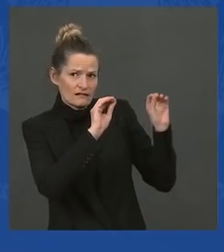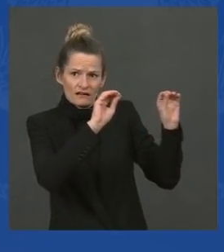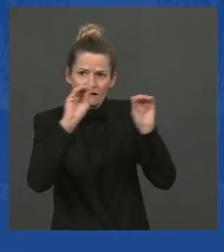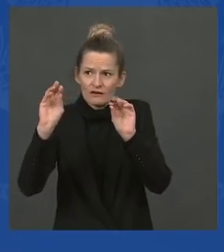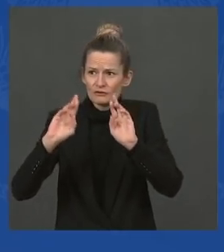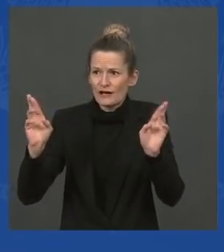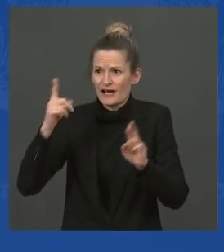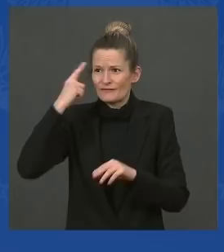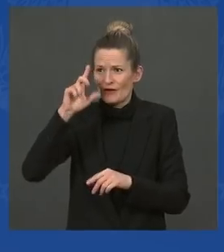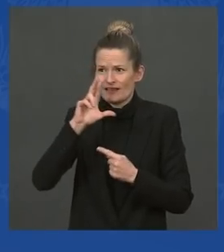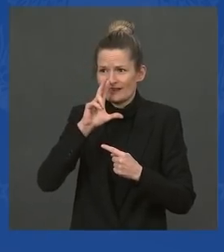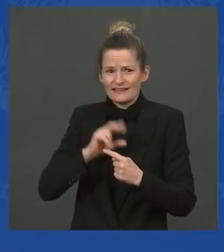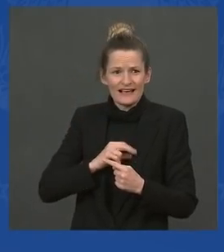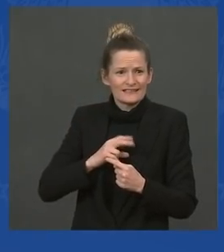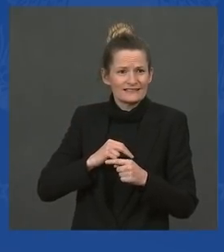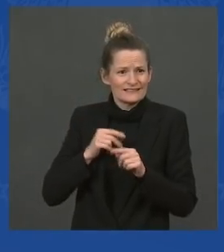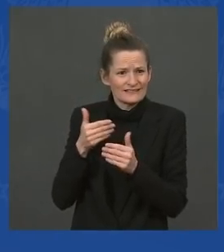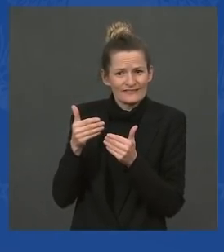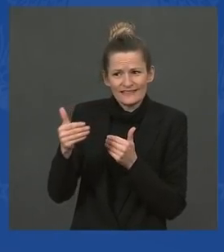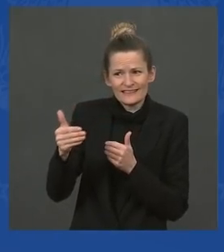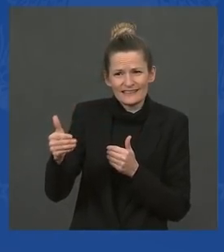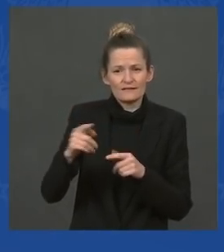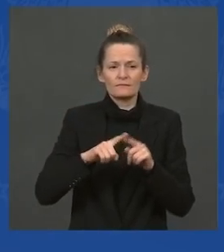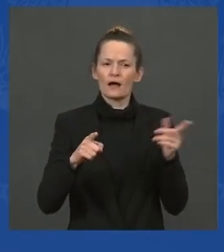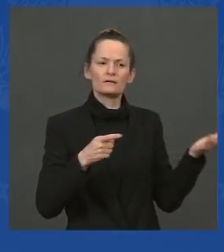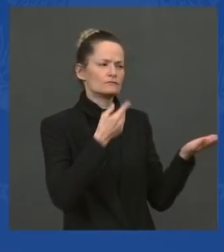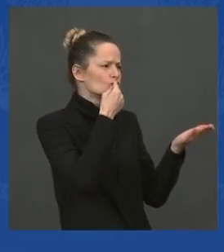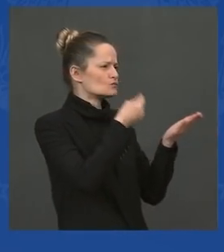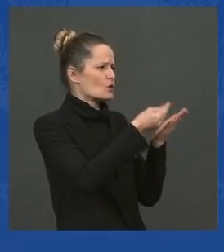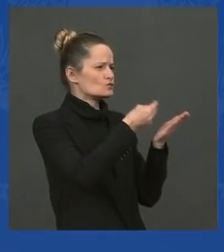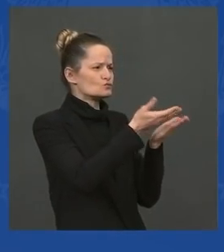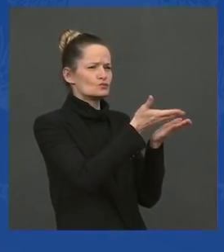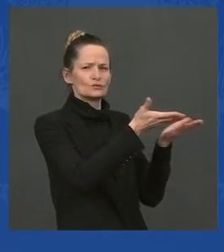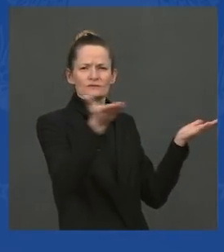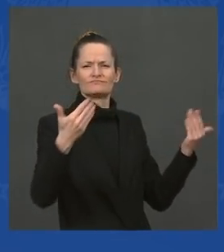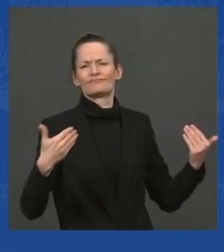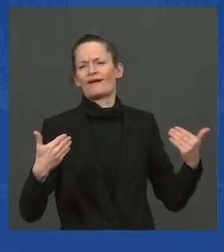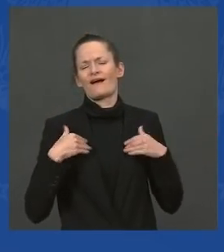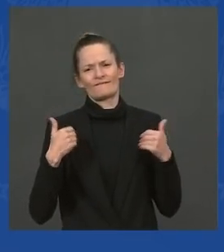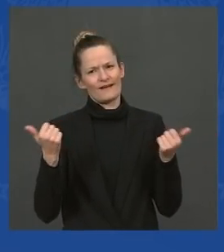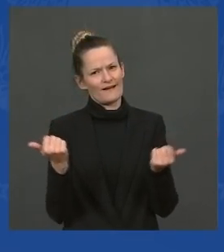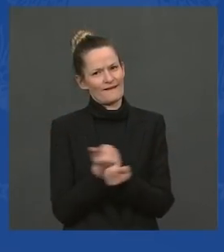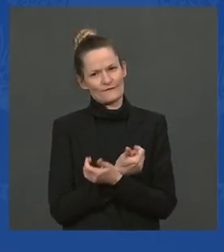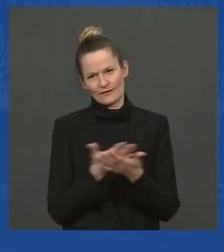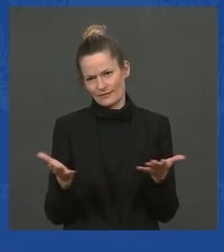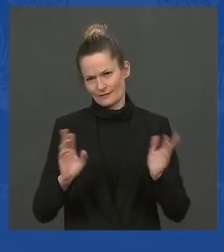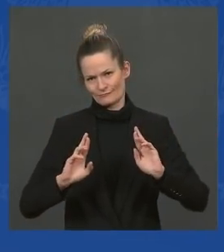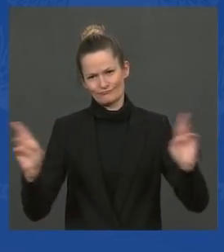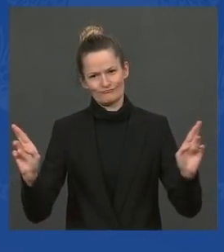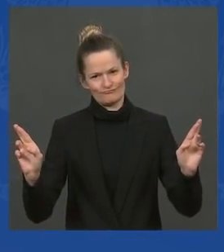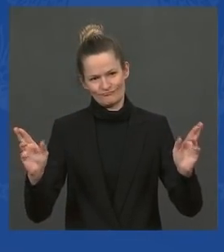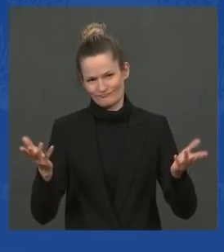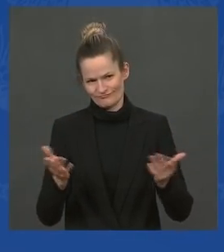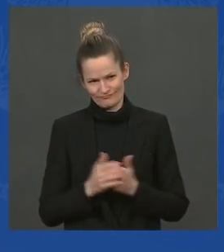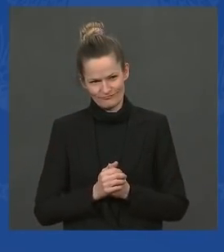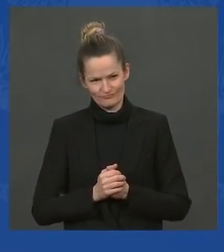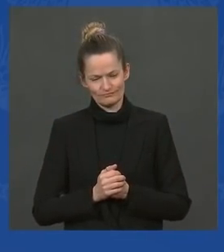and everything else you need for Thanksgiving. And the major retailers I mentioned are -- have confirmed that their shelves